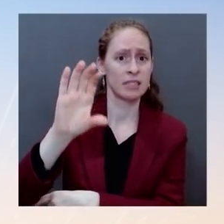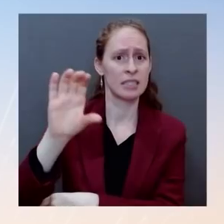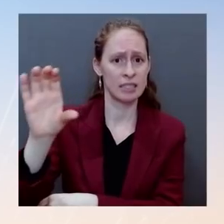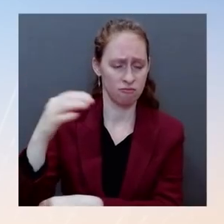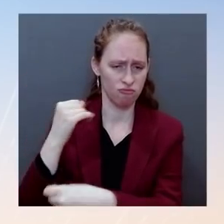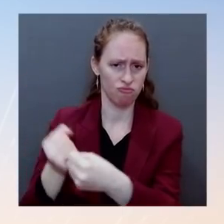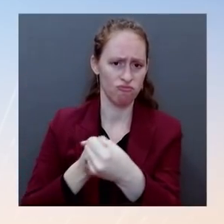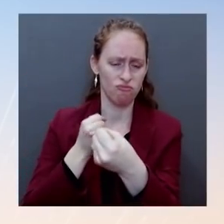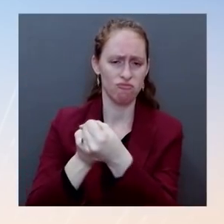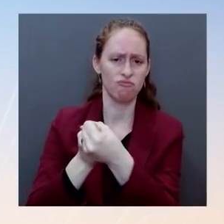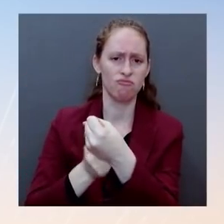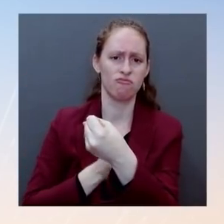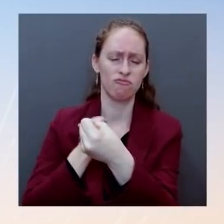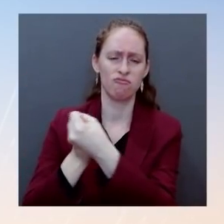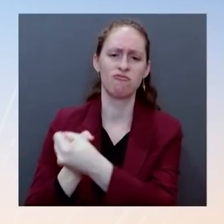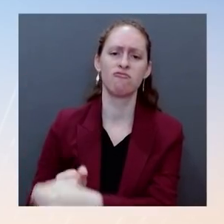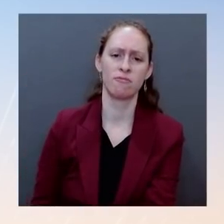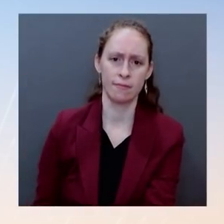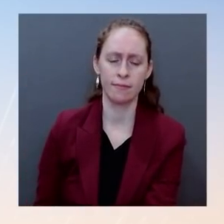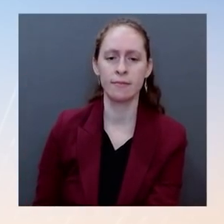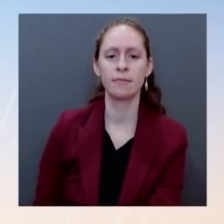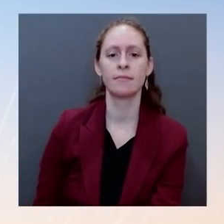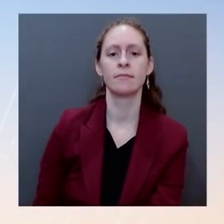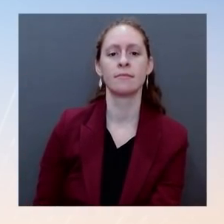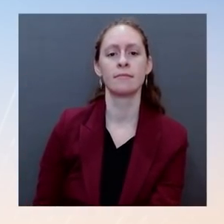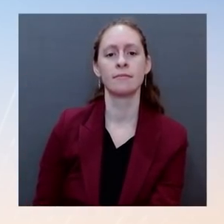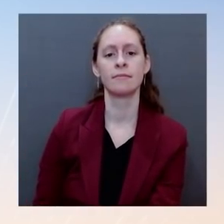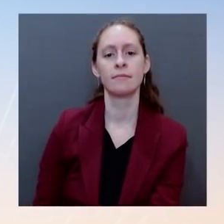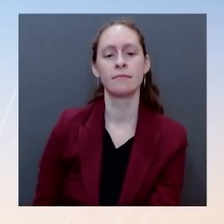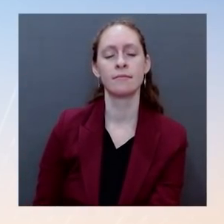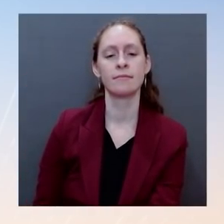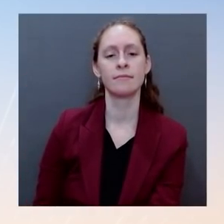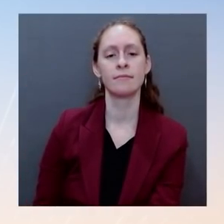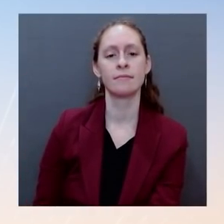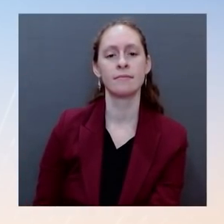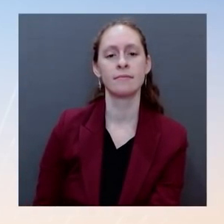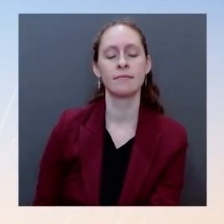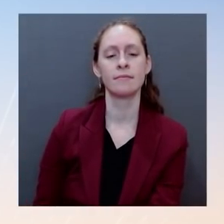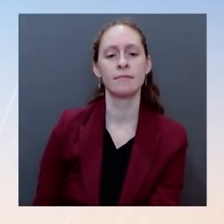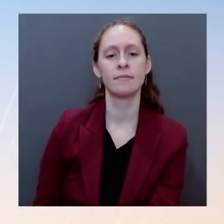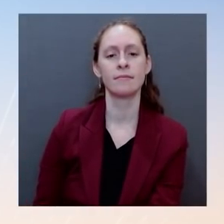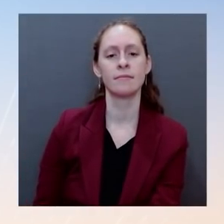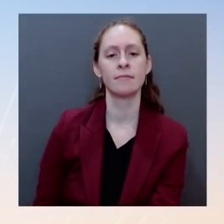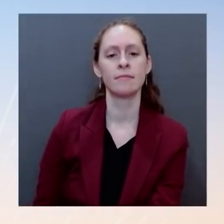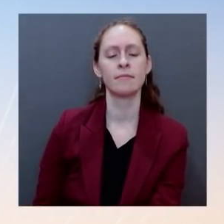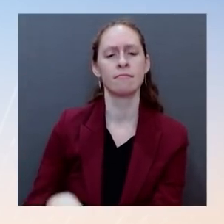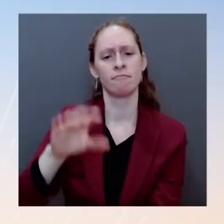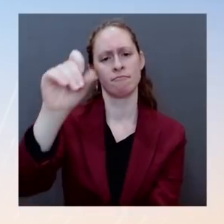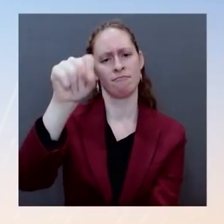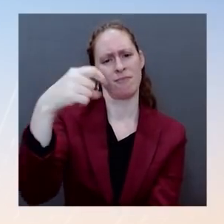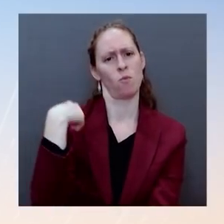American approach has been to expose our main tech firms to more competition. The President supports that. He's talked about that publicly a number of times.